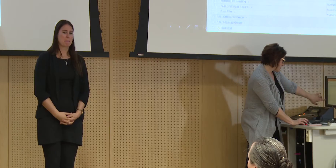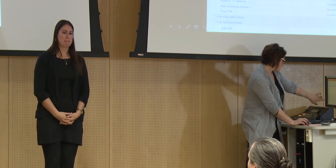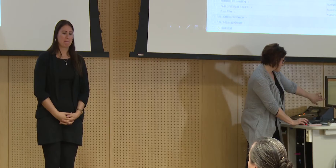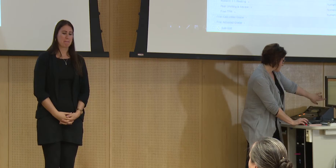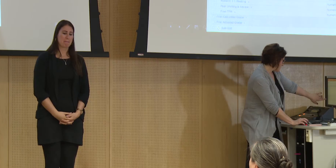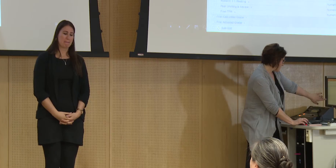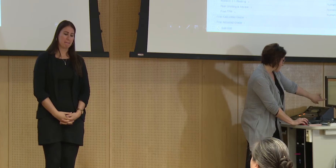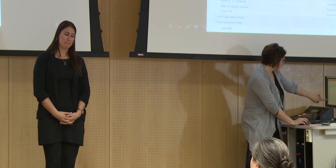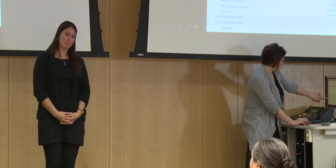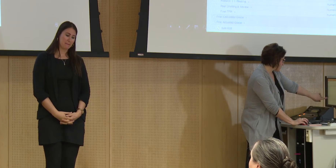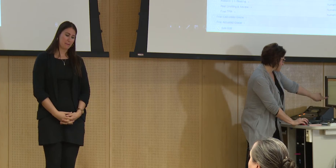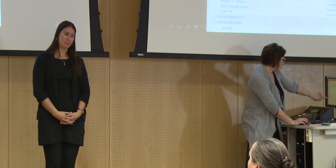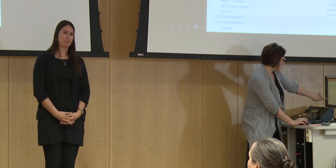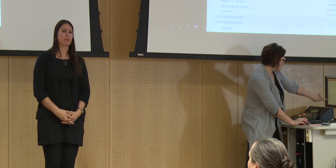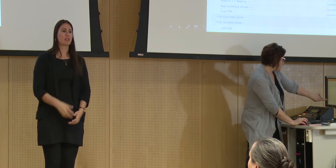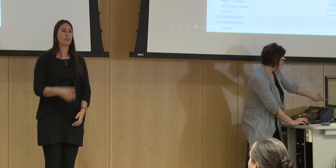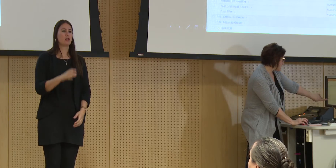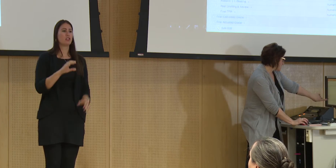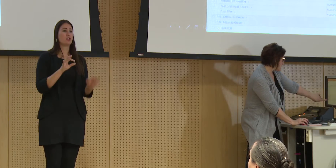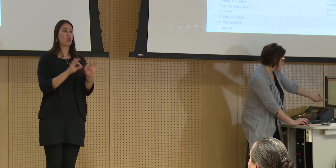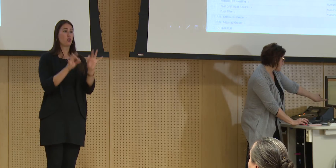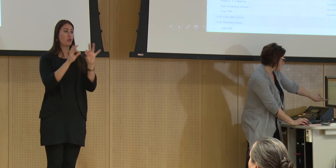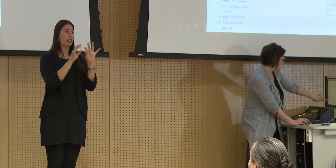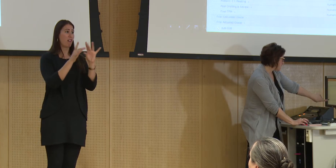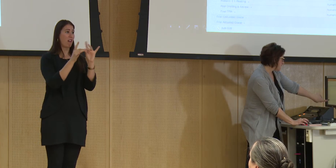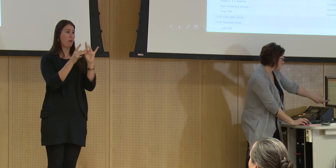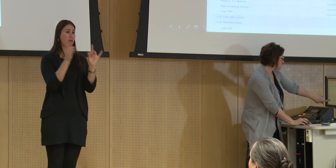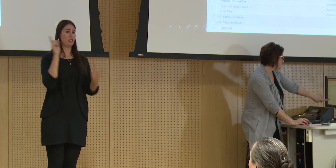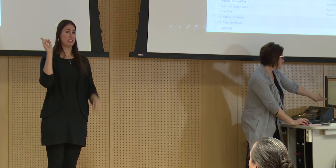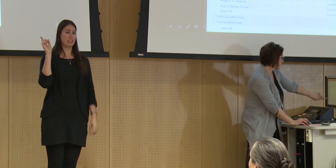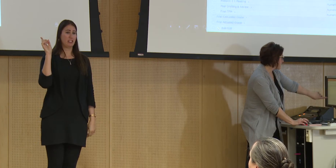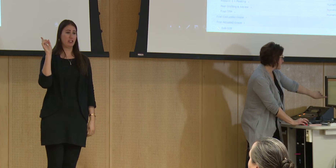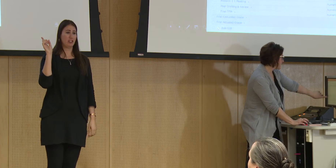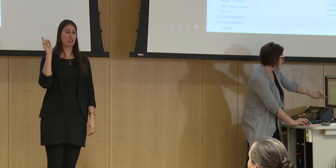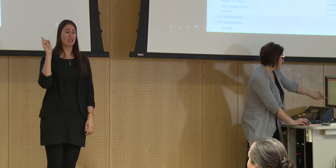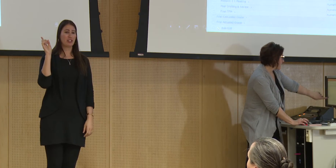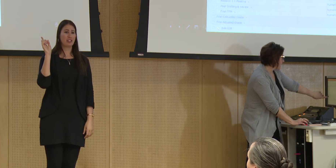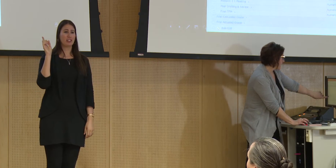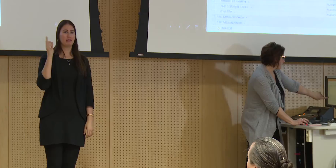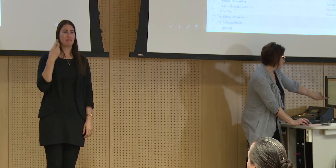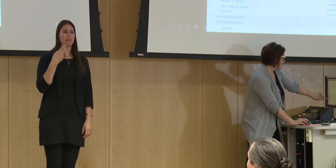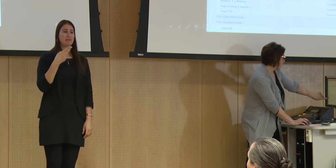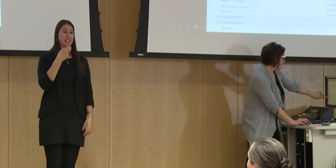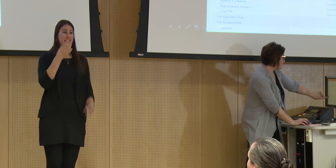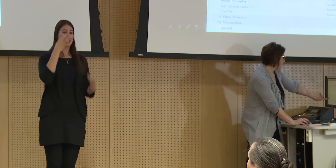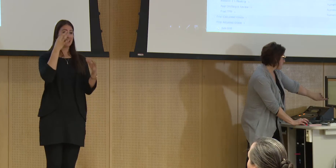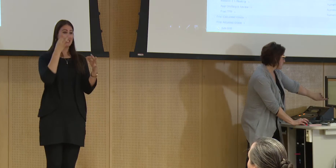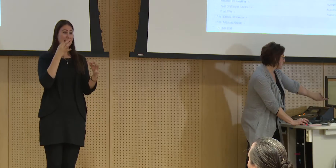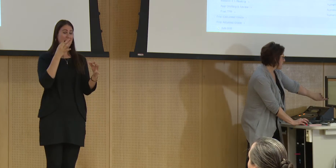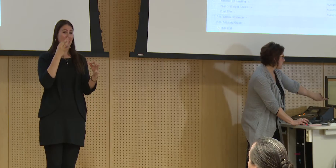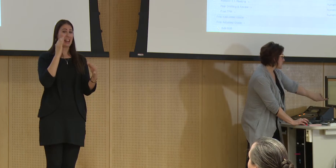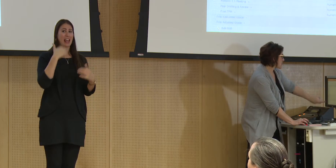Let's see. Oh, yeah. So critical commentaries-- here he's decided "I have five critical commentaries,"